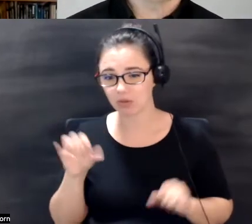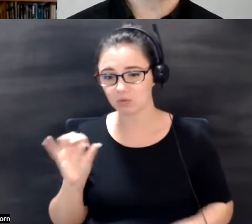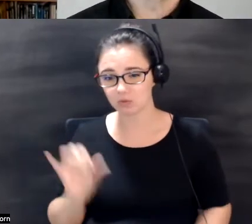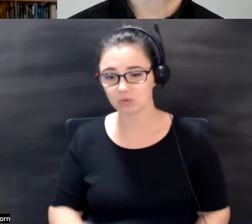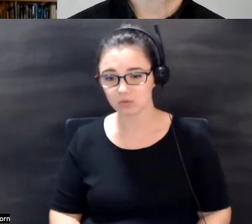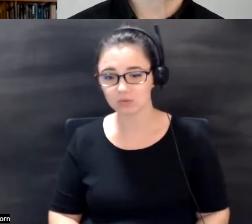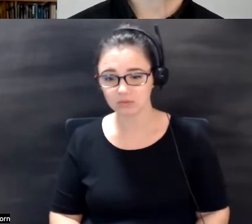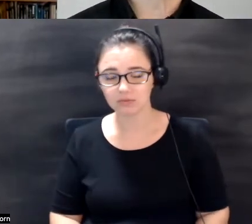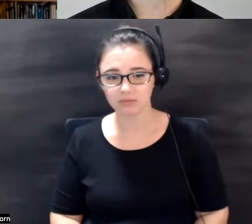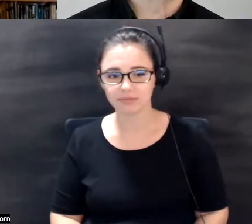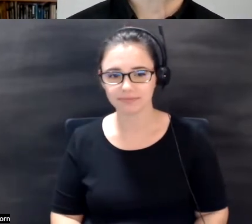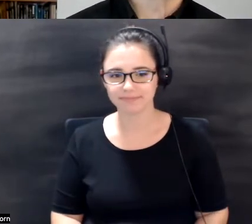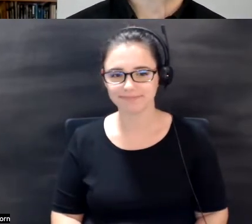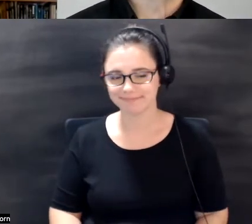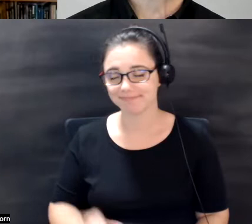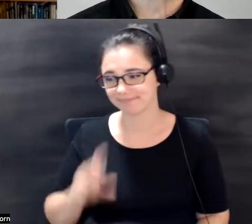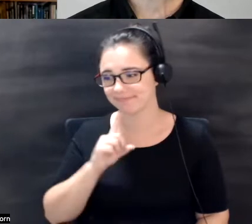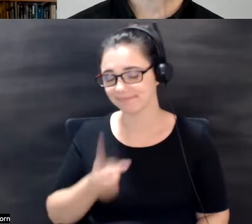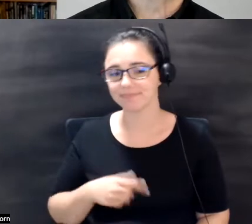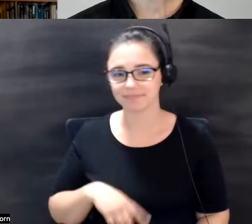Sure. And I have, you know,